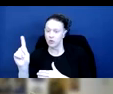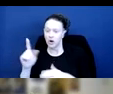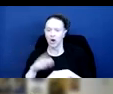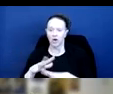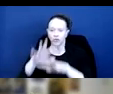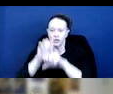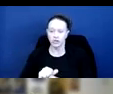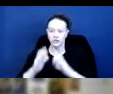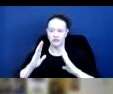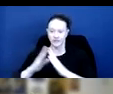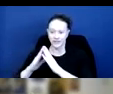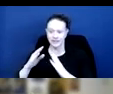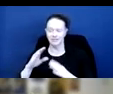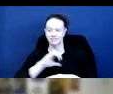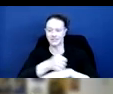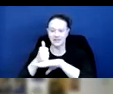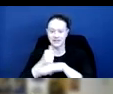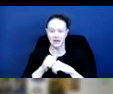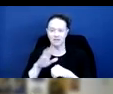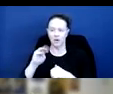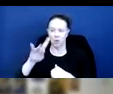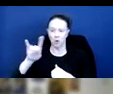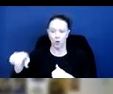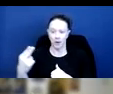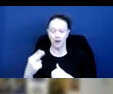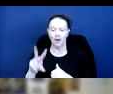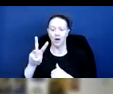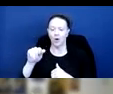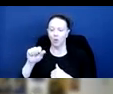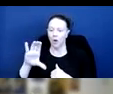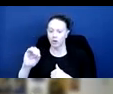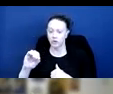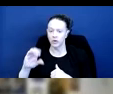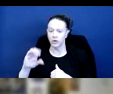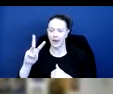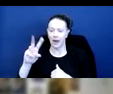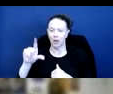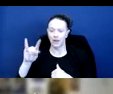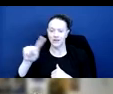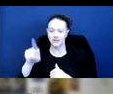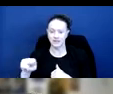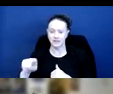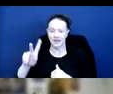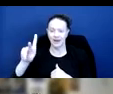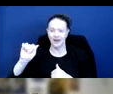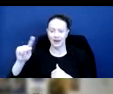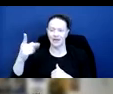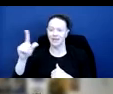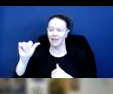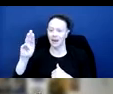Clackamas, Bands of Chinook, Tualatin, Kalapuya, Molalla, and many other tribes who made their homes